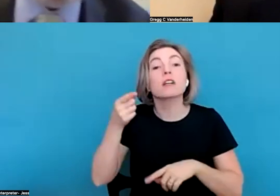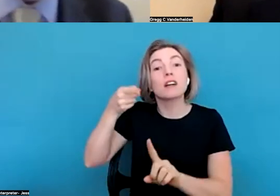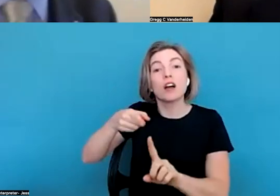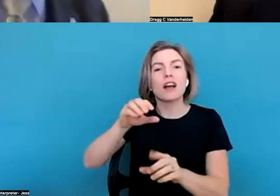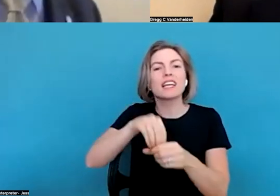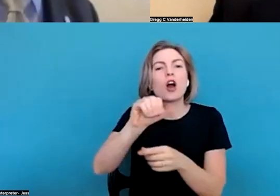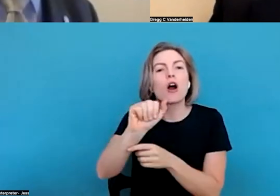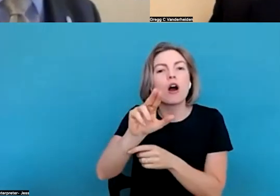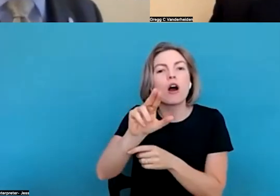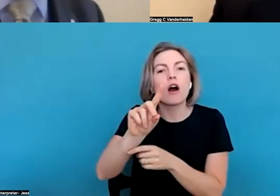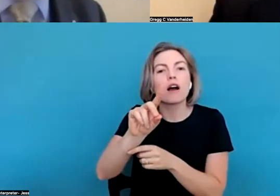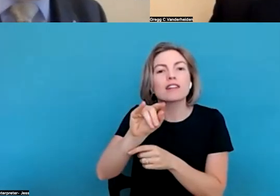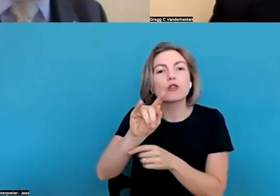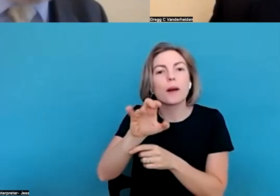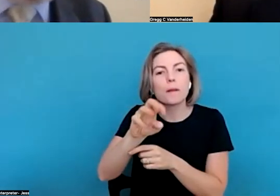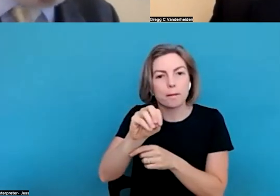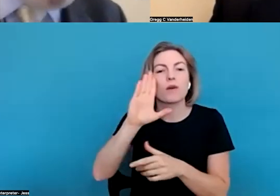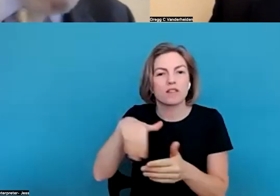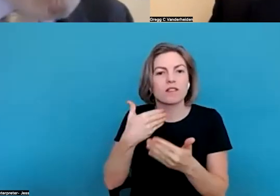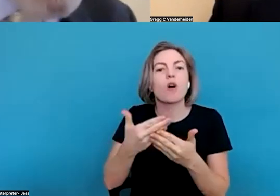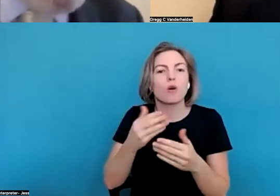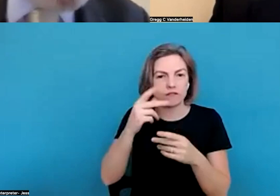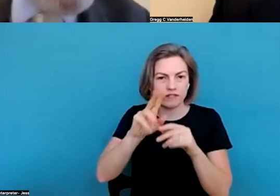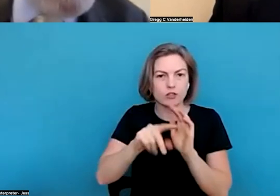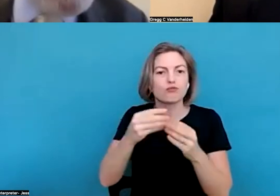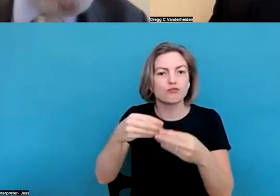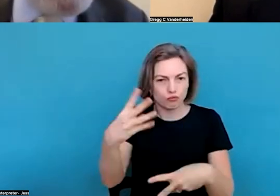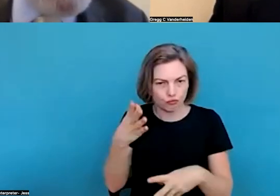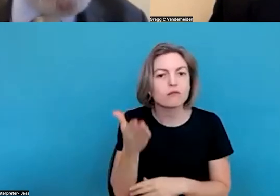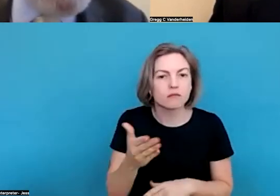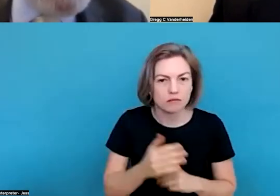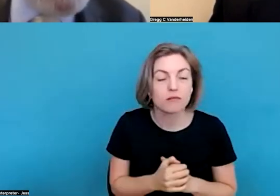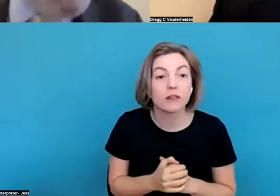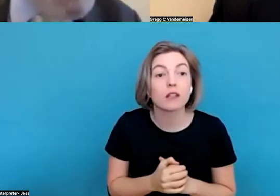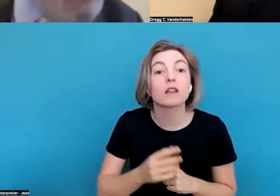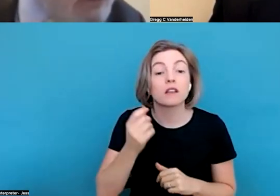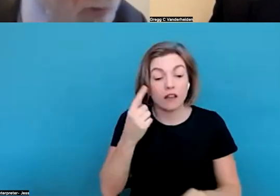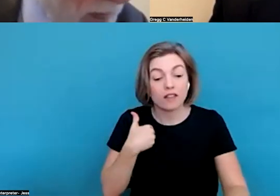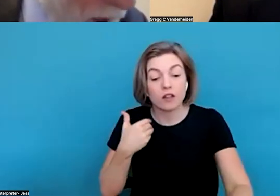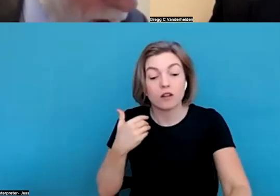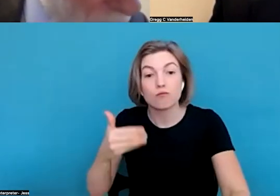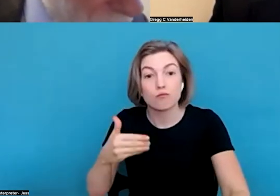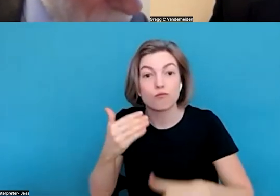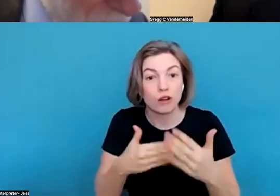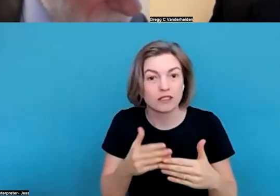they will appear there. As soon as we can get them processed, we've got to get captions embedded in